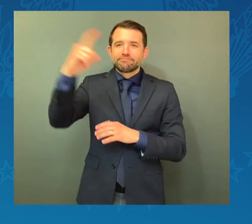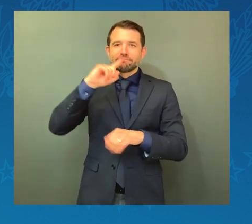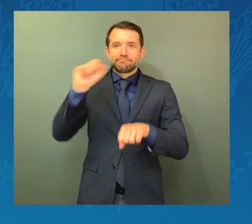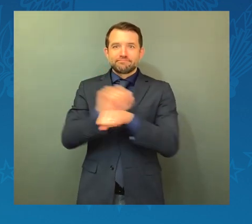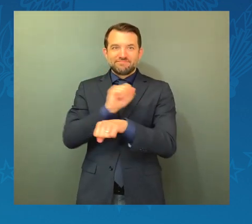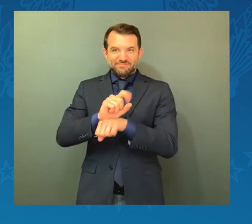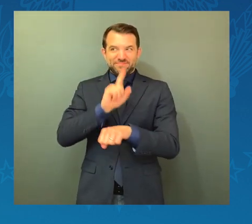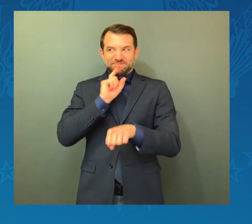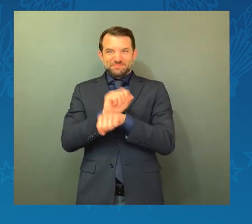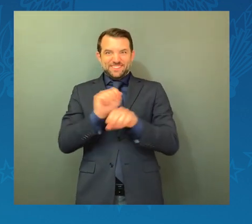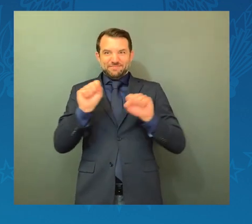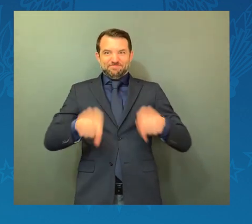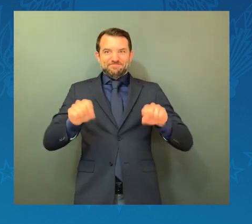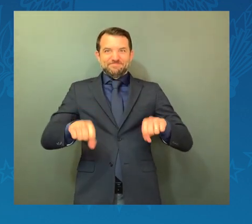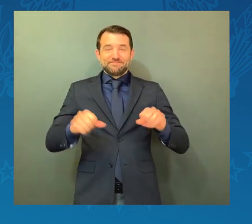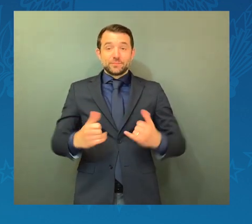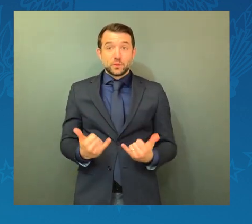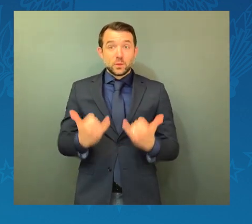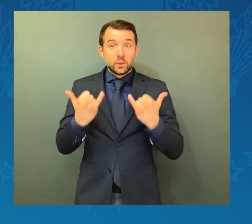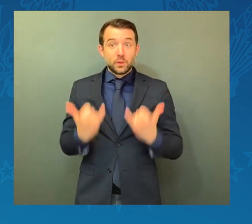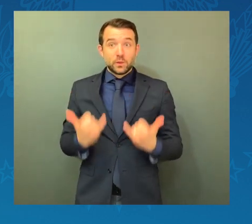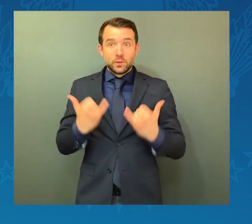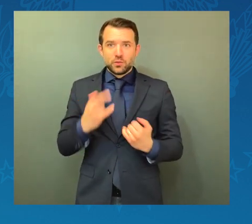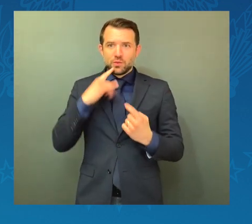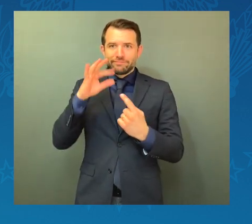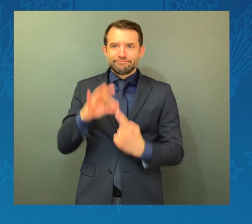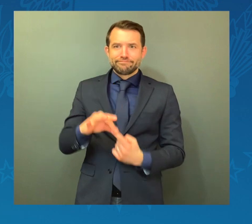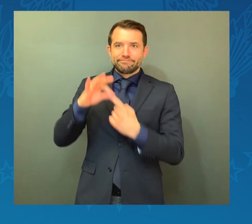I had a very special guest come by my story,